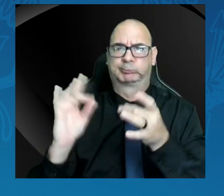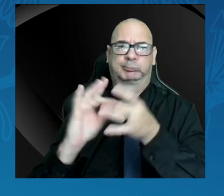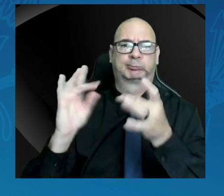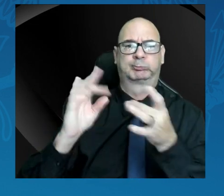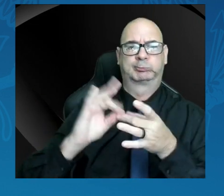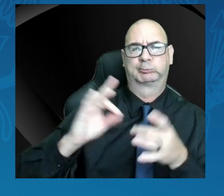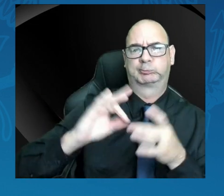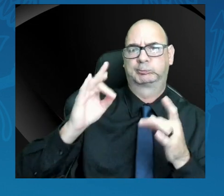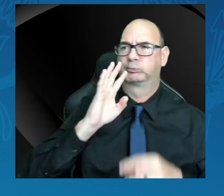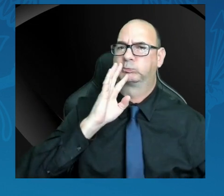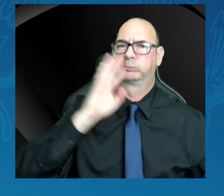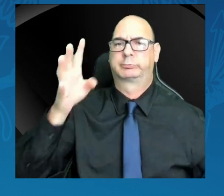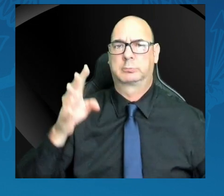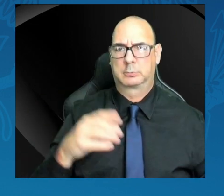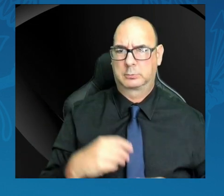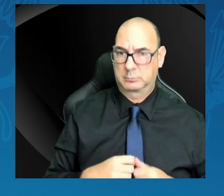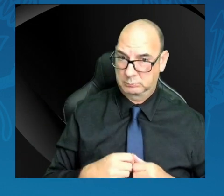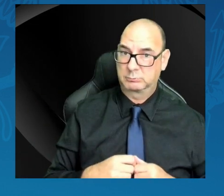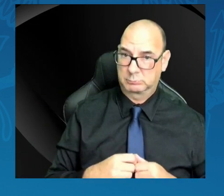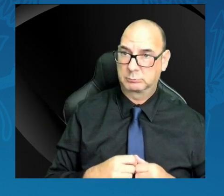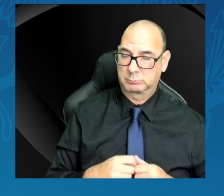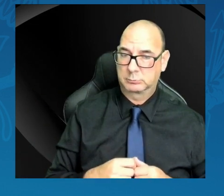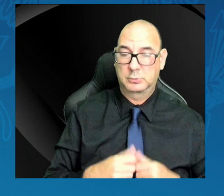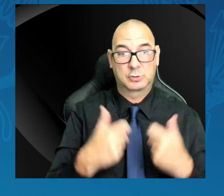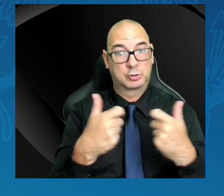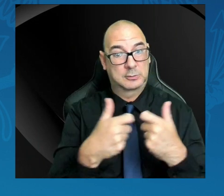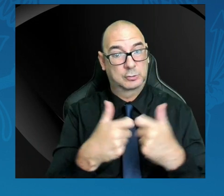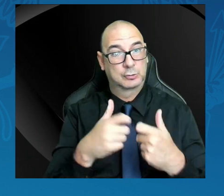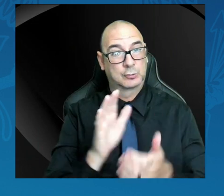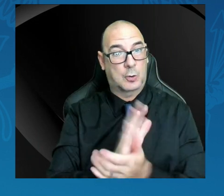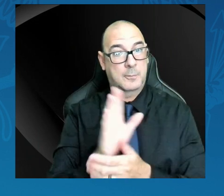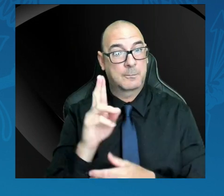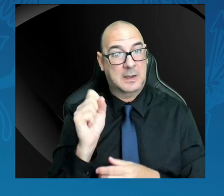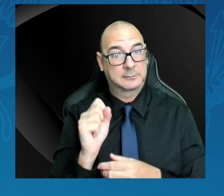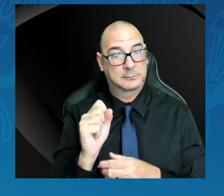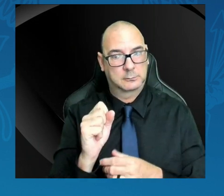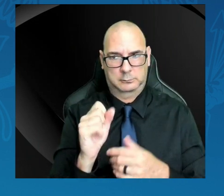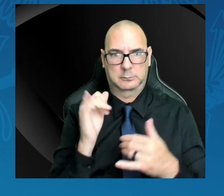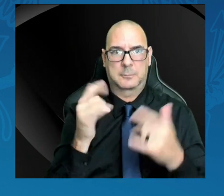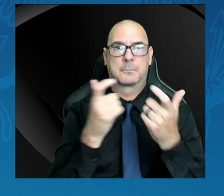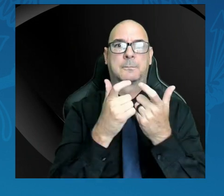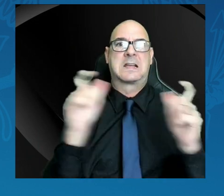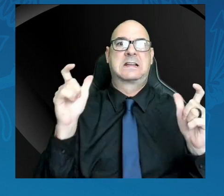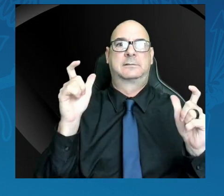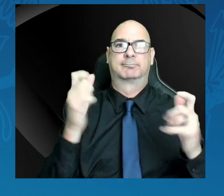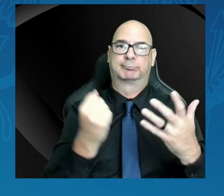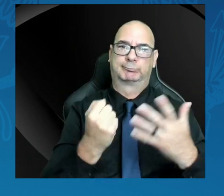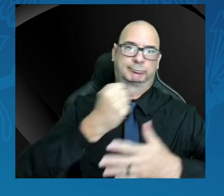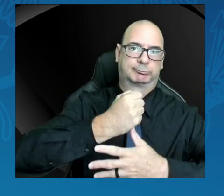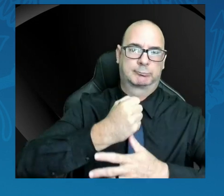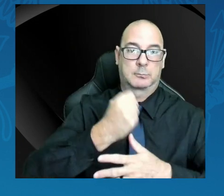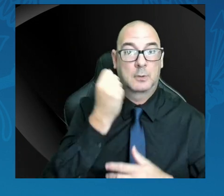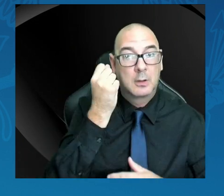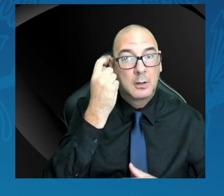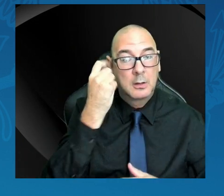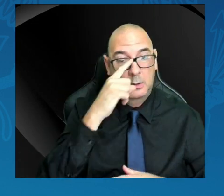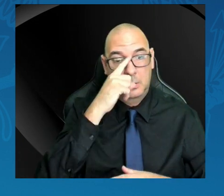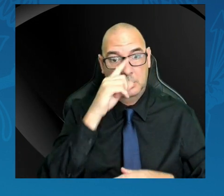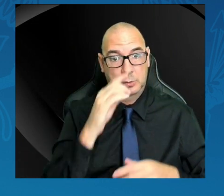Electric school busses is a big part of that because you see electric busses, they don't produce tailpipe emissions.